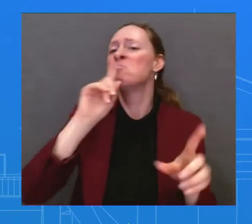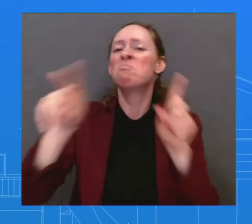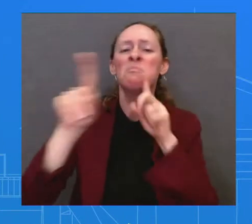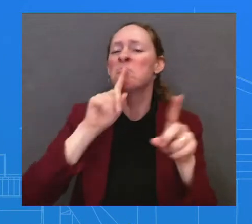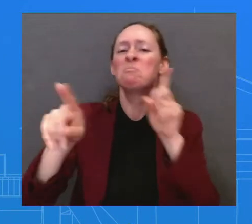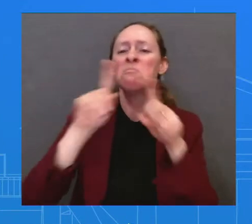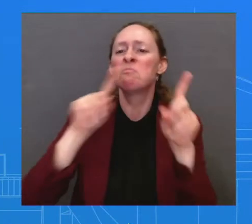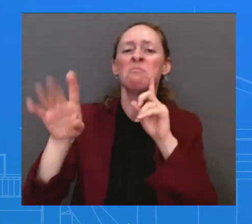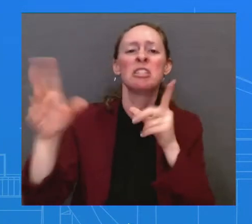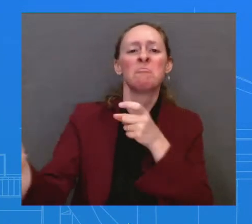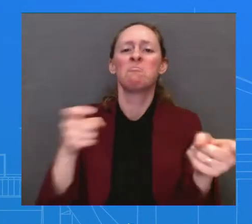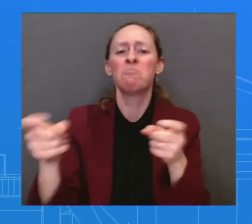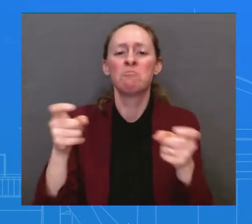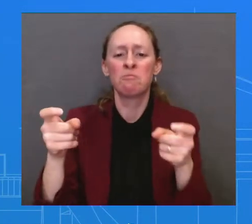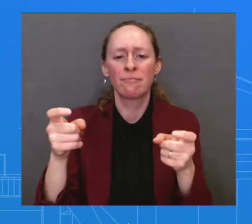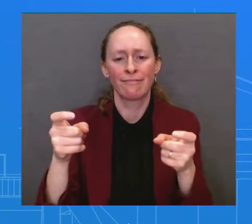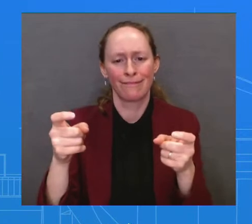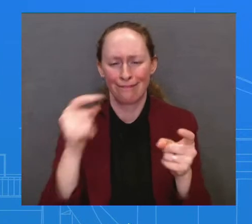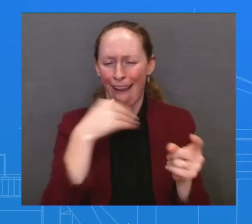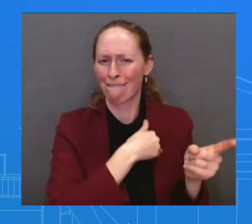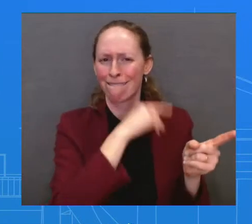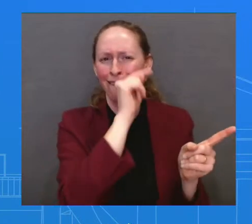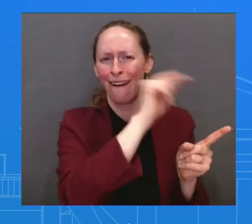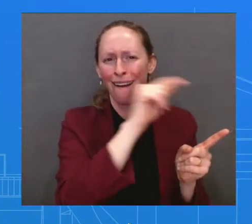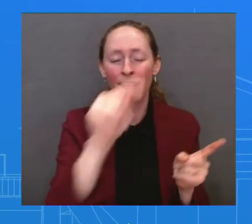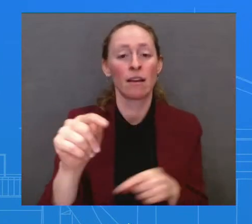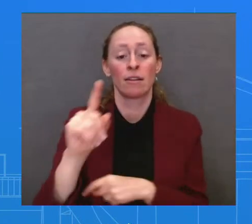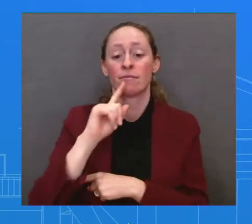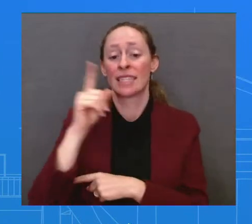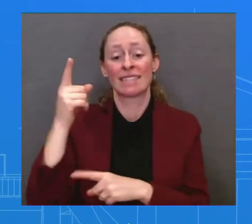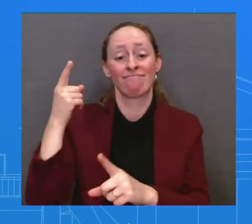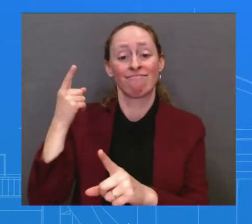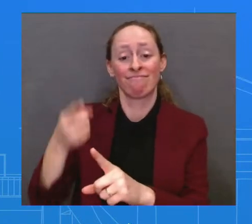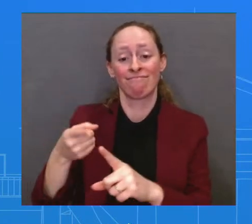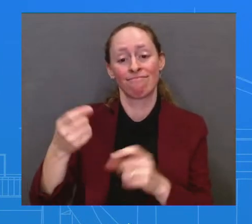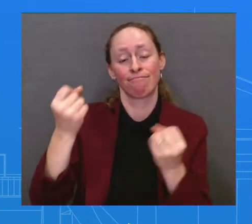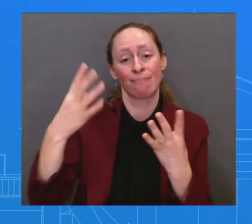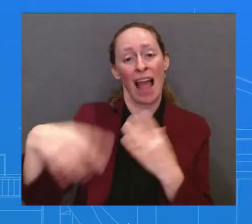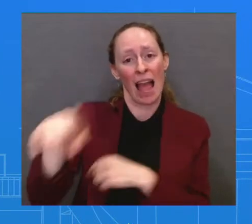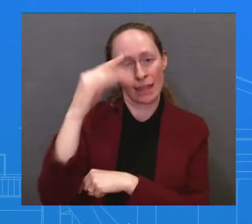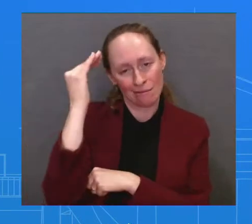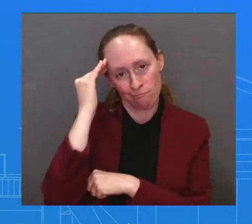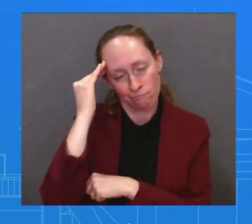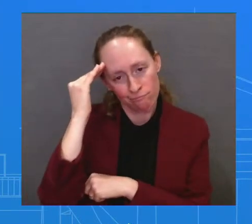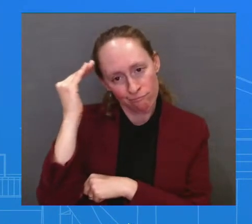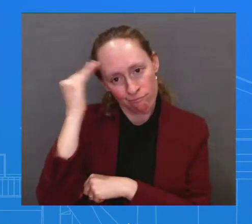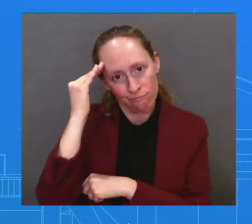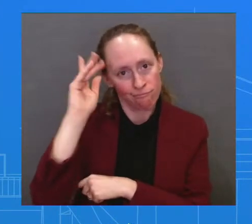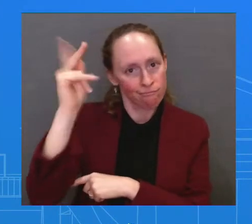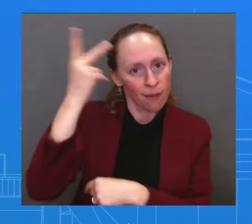that budget negotiations take place and there's difficult give-and-take in them.